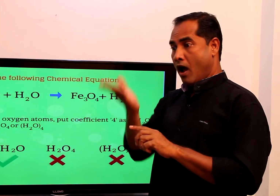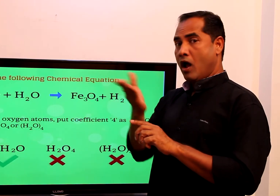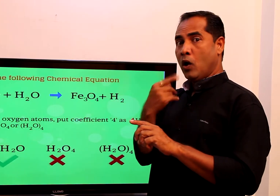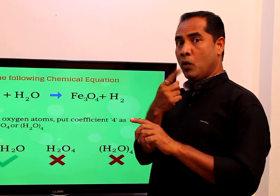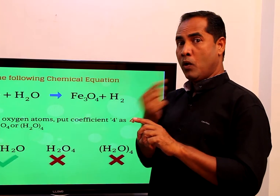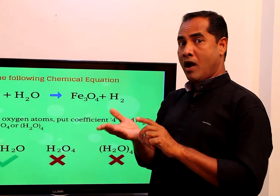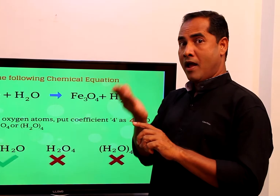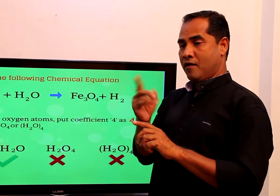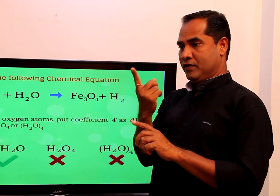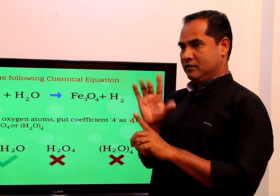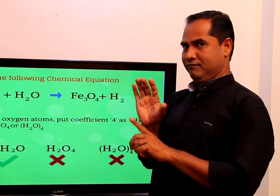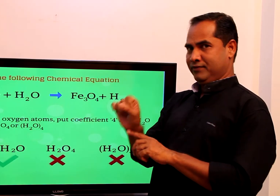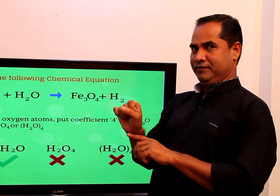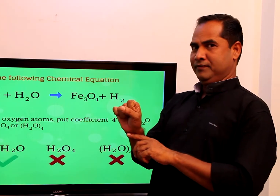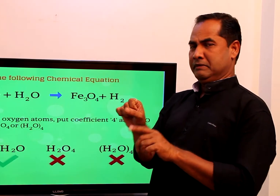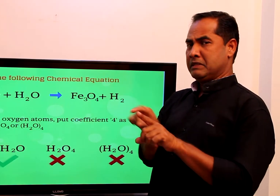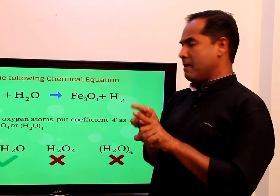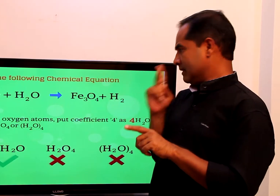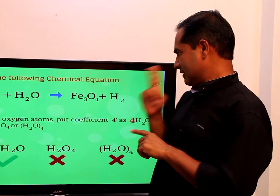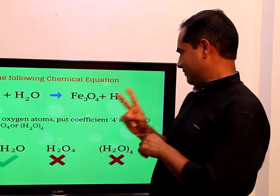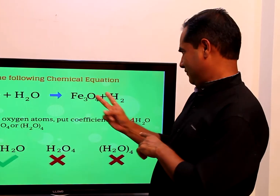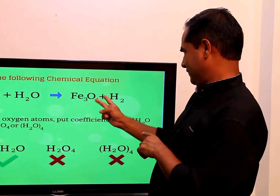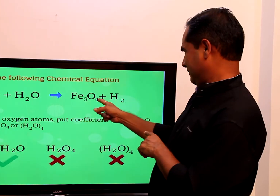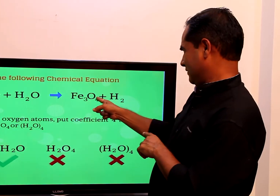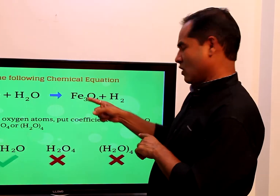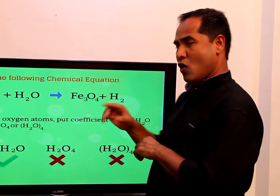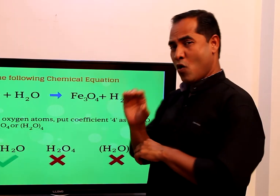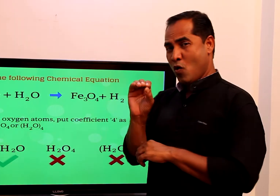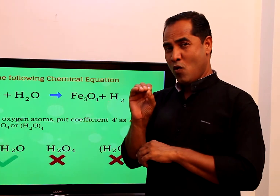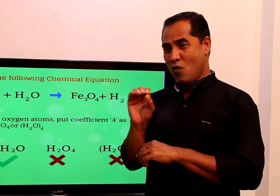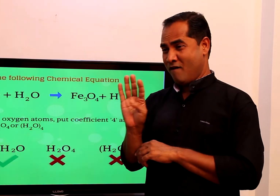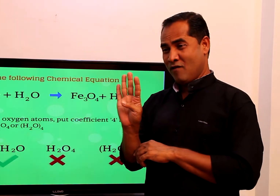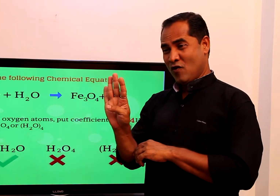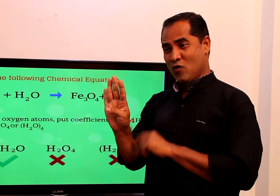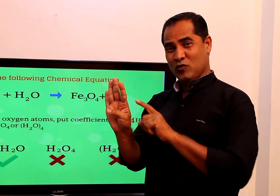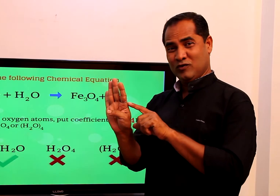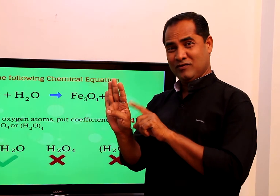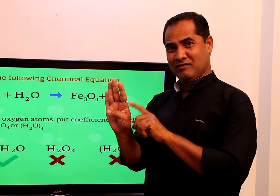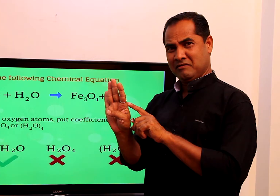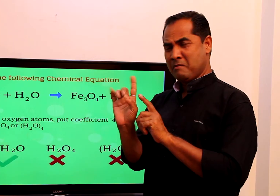different chemicals. Which one has the highest number of atoms? So we see here